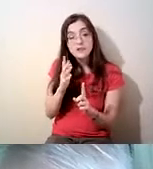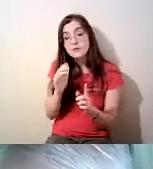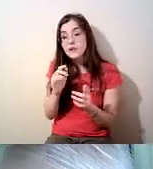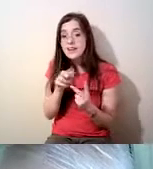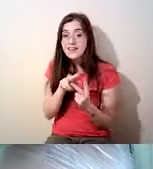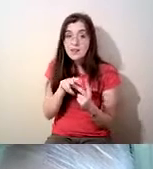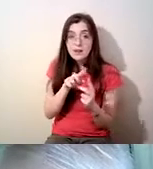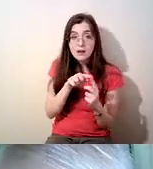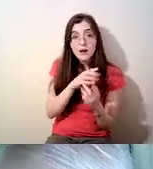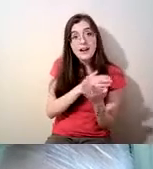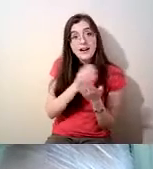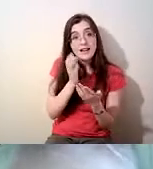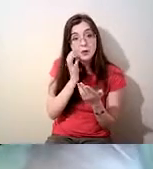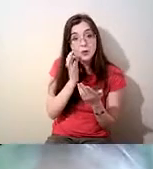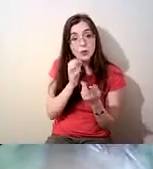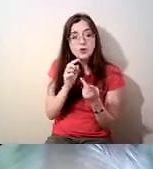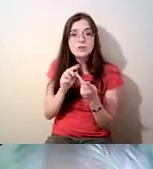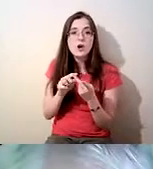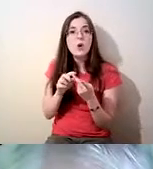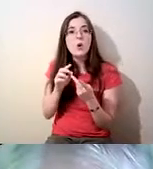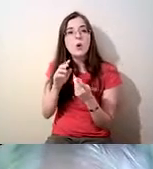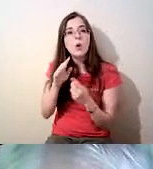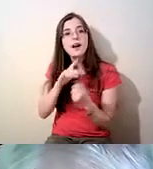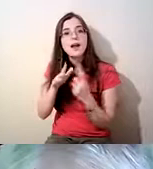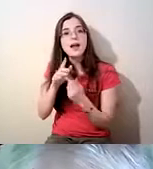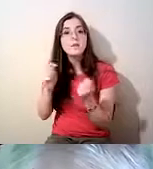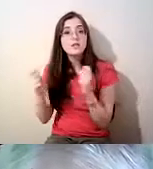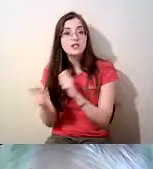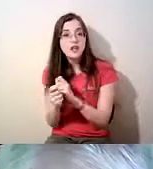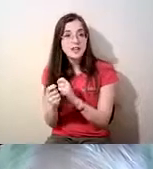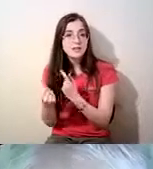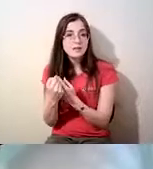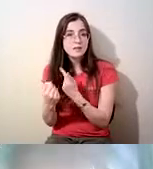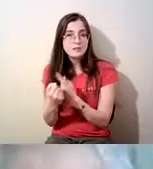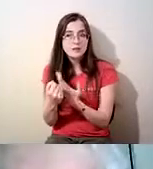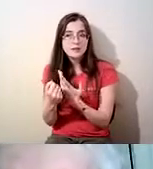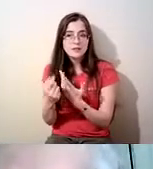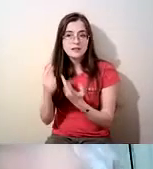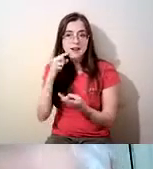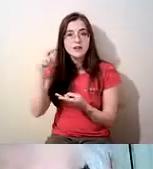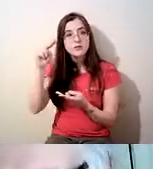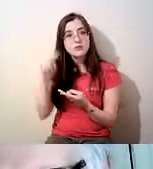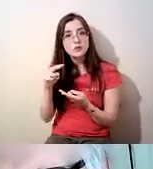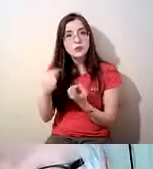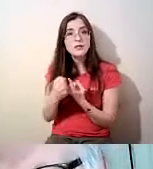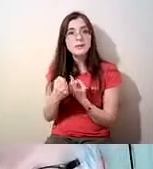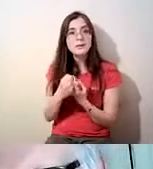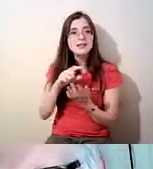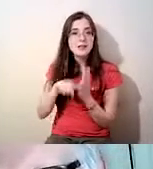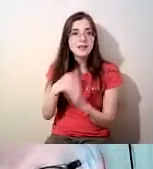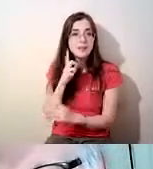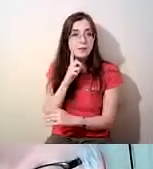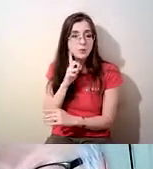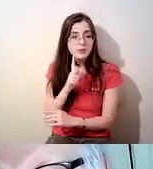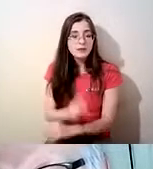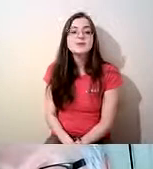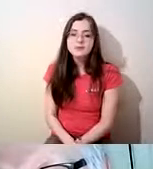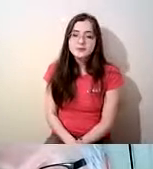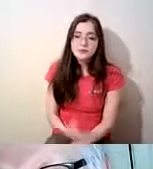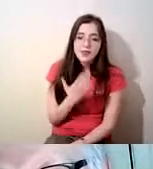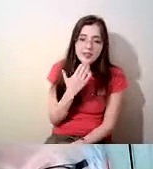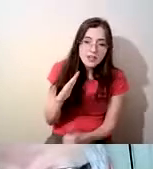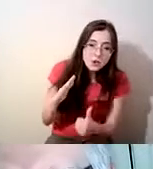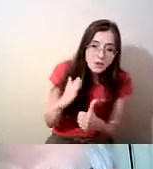can lessen the impact on disabled people you carmen i think the first thing that we need to do